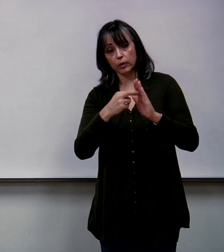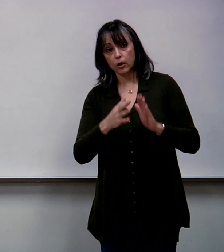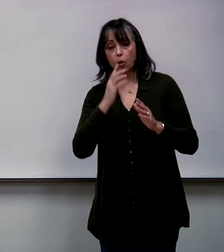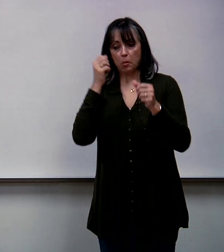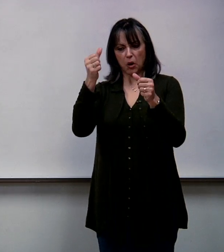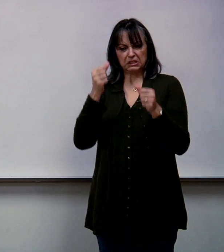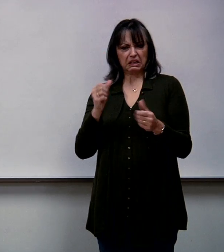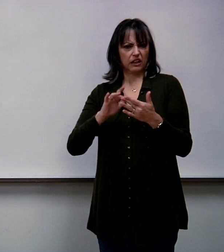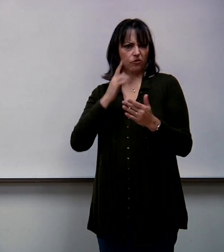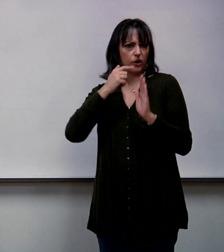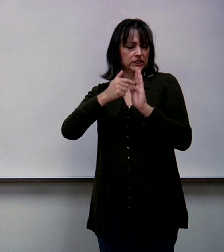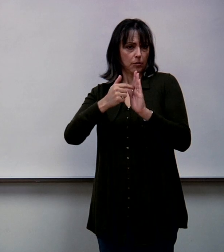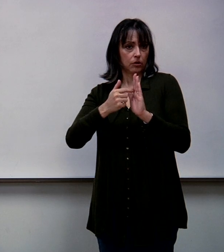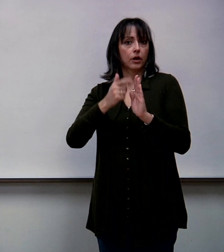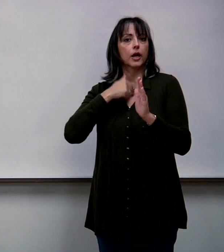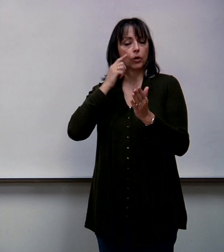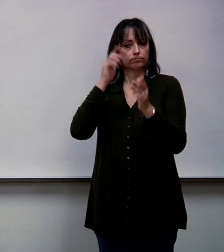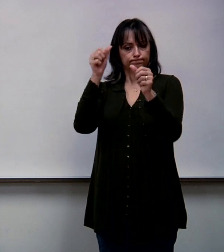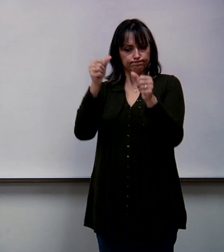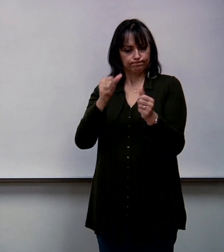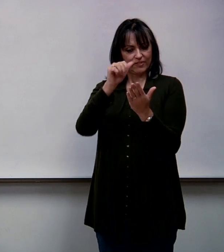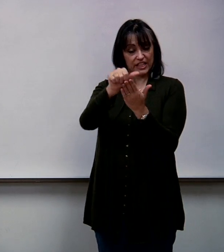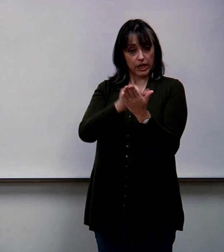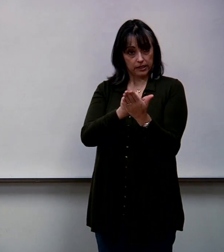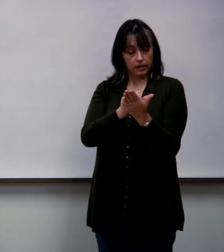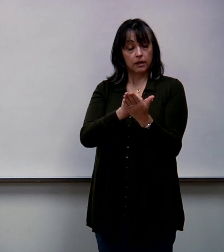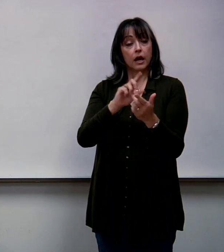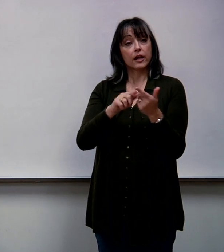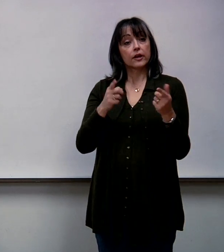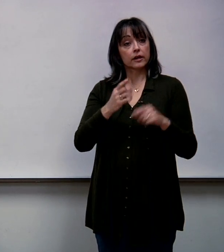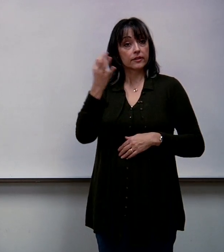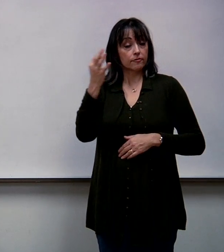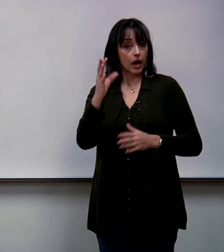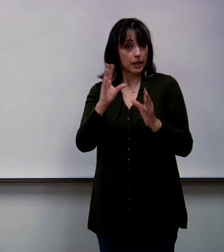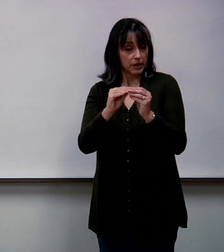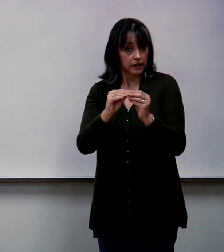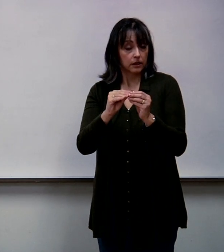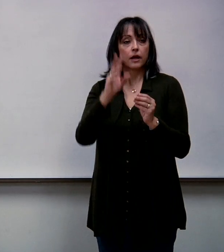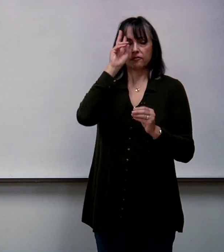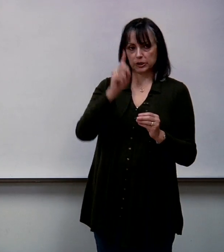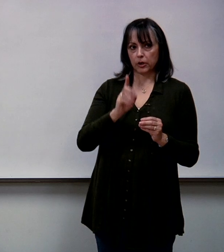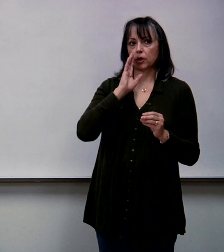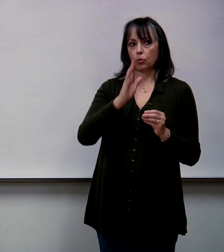what's on the agenda. And then during the Friday Senate meeting, the vice president is responsible for facilitating